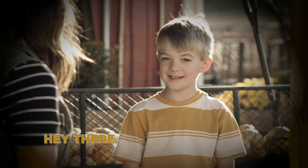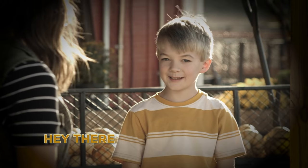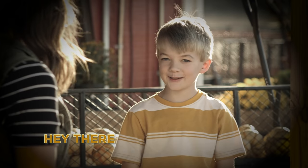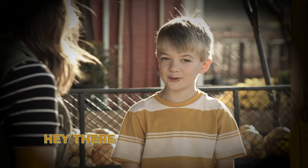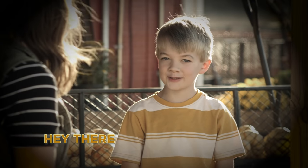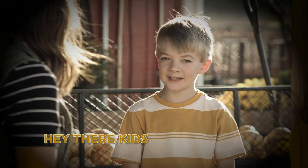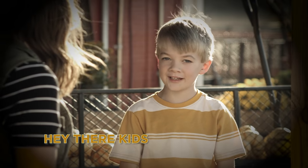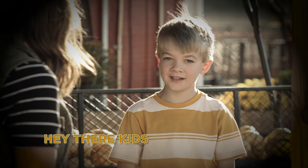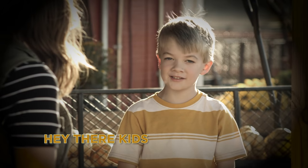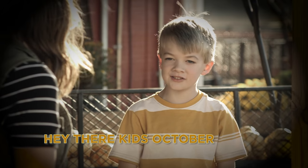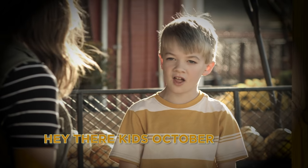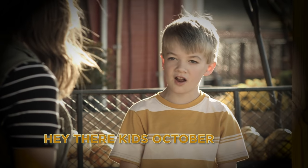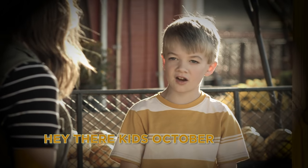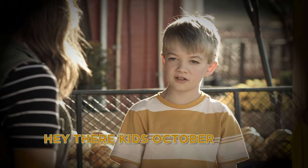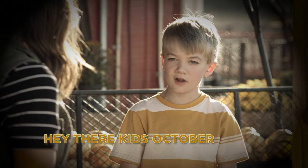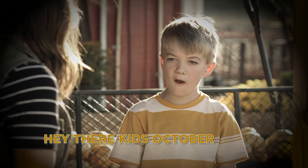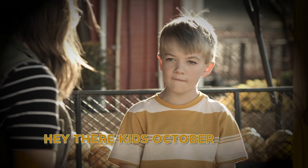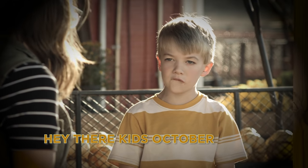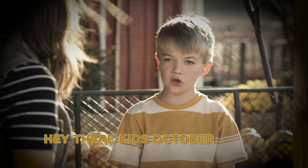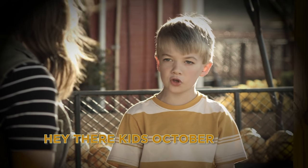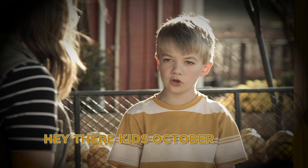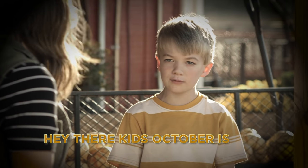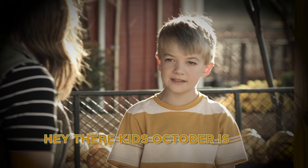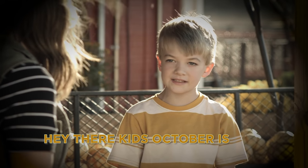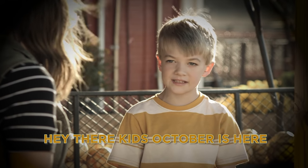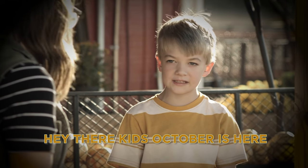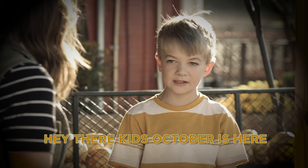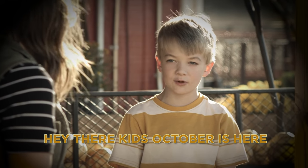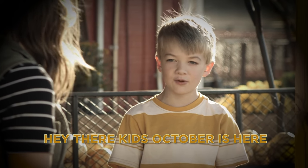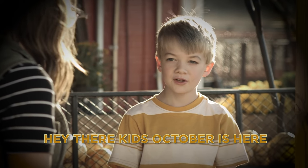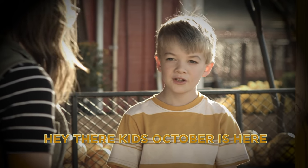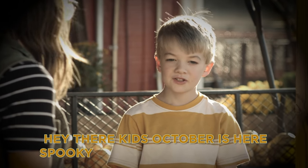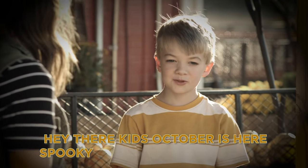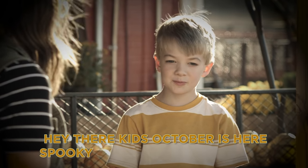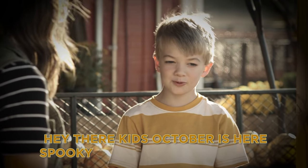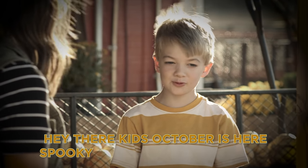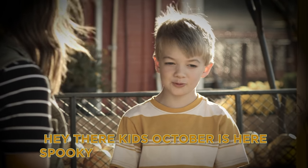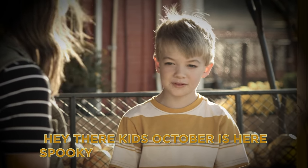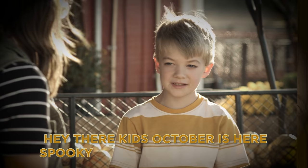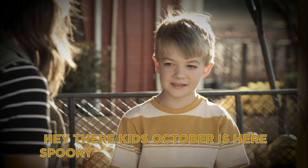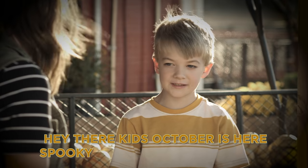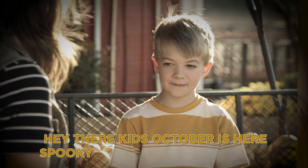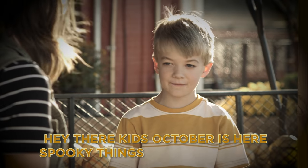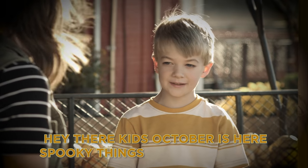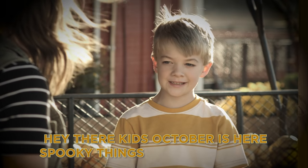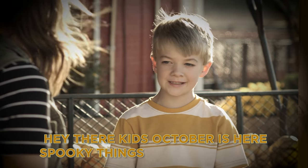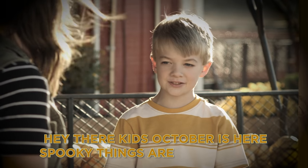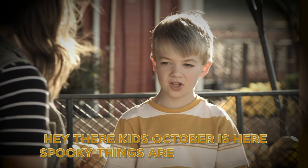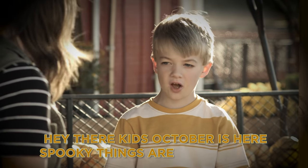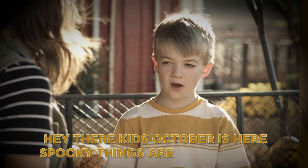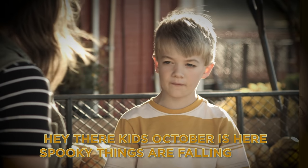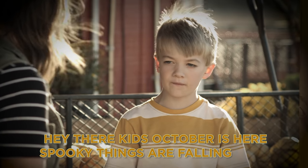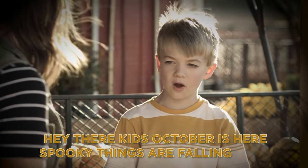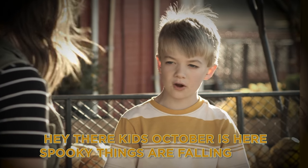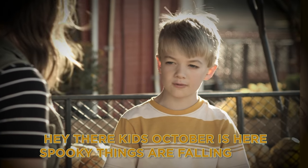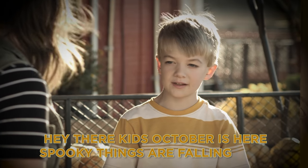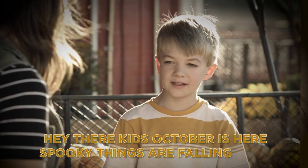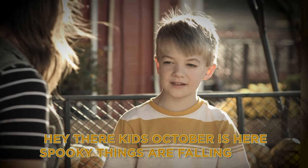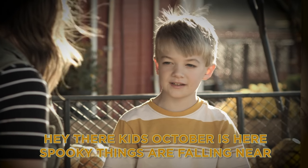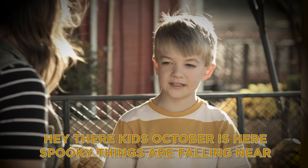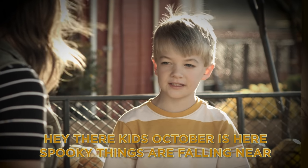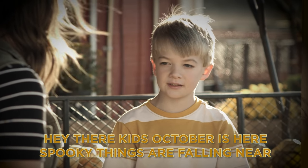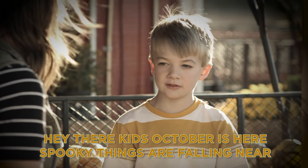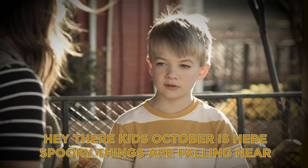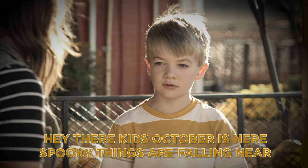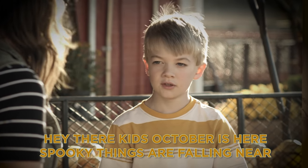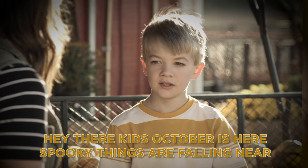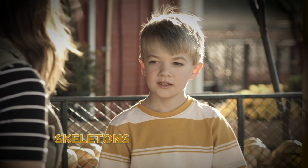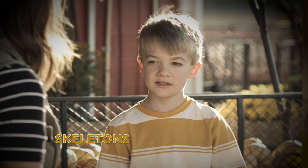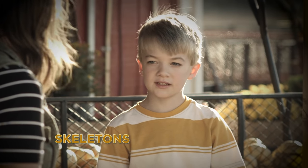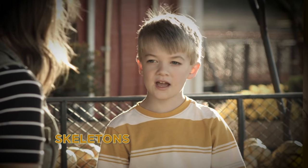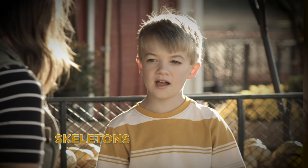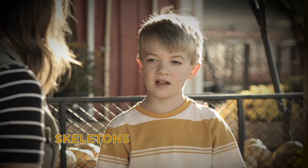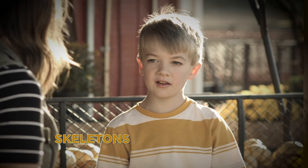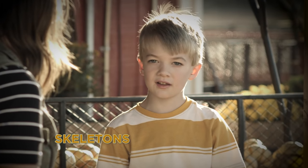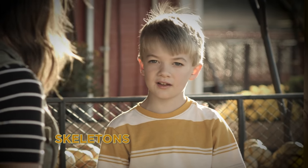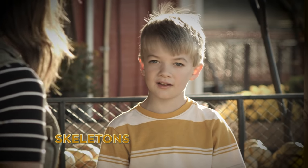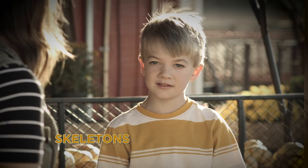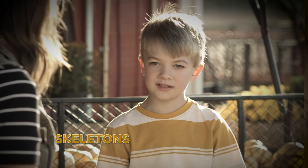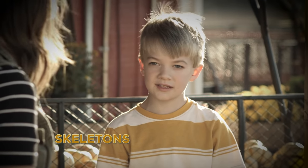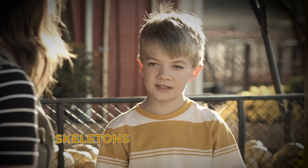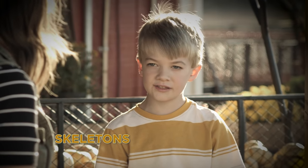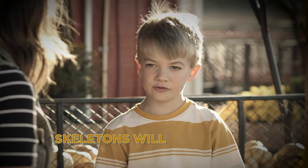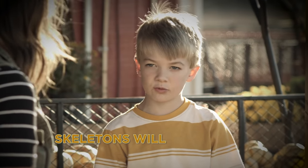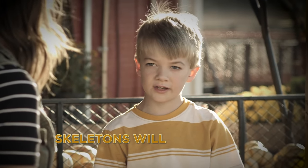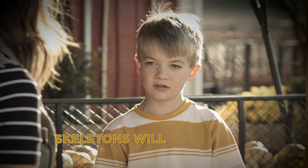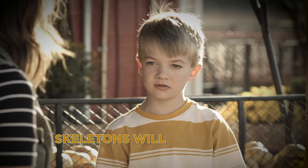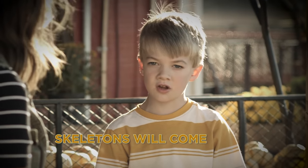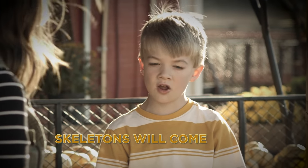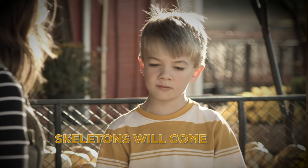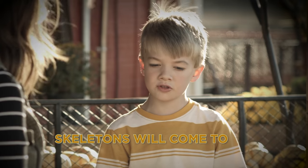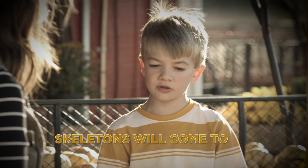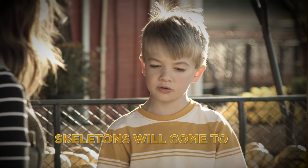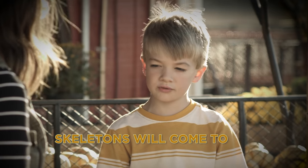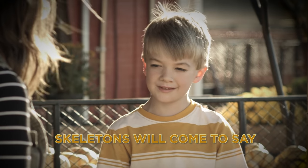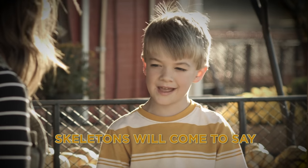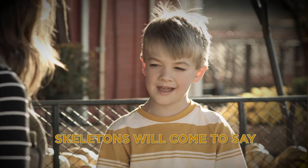Hey there kids October is here, spooky things are falling near, skeletons will come to say